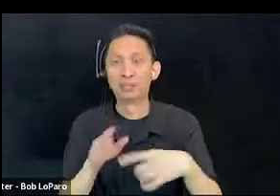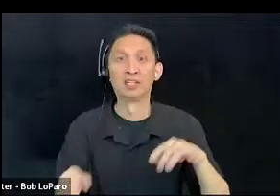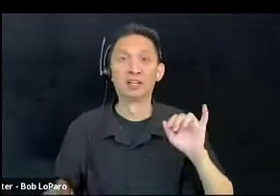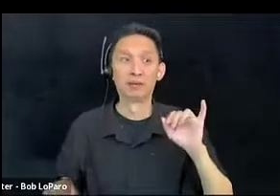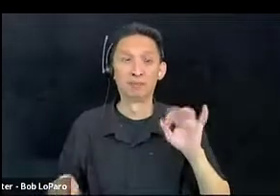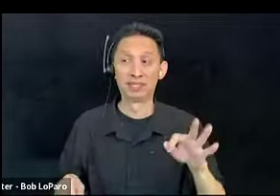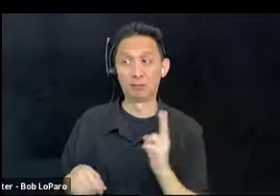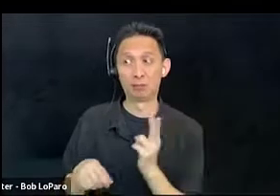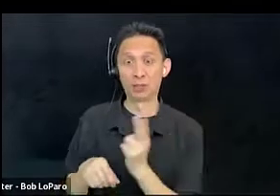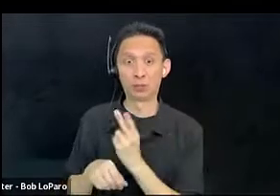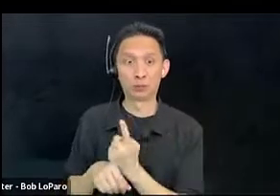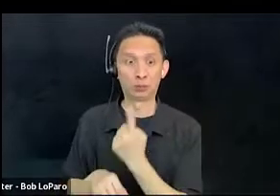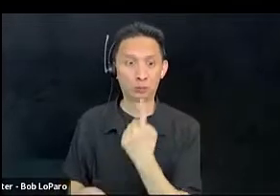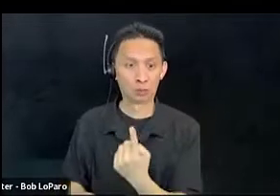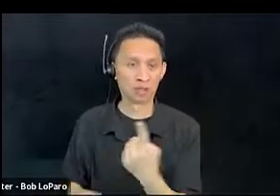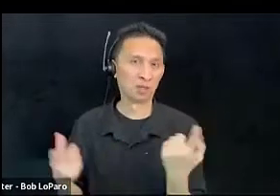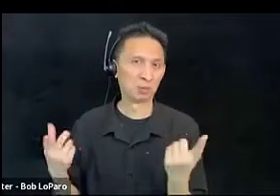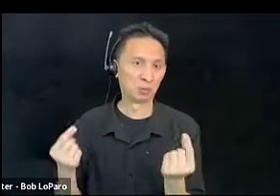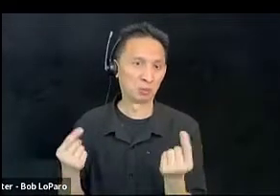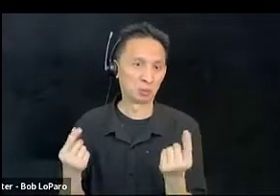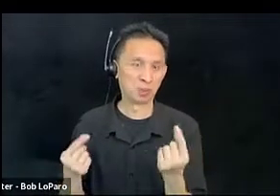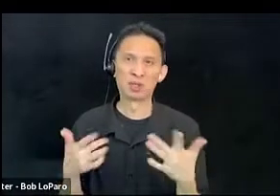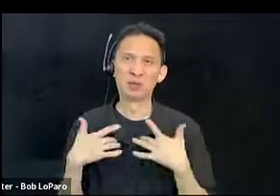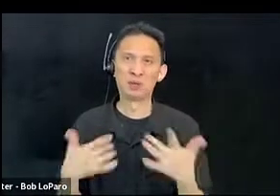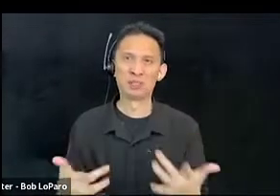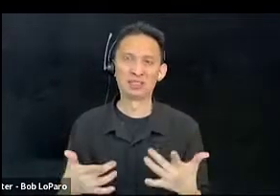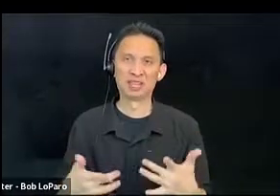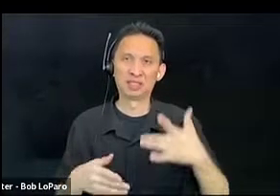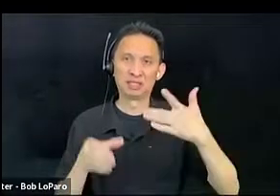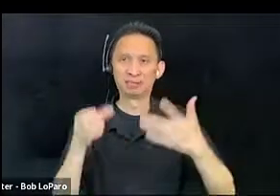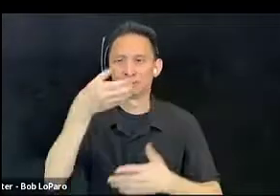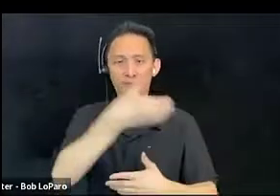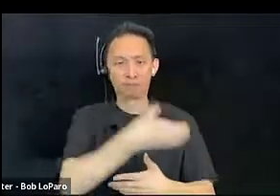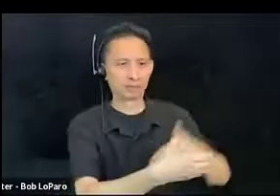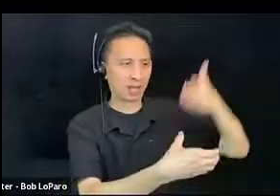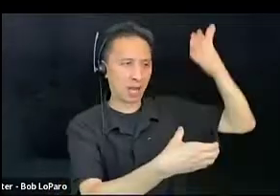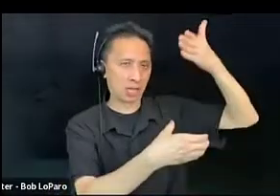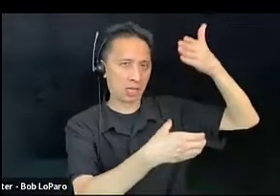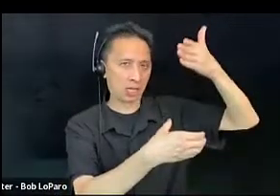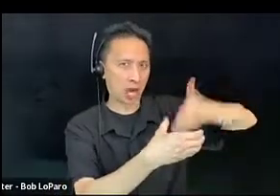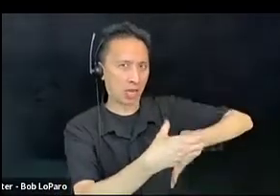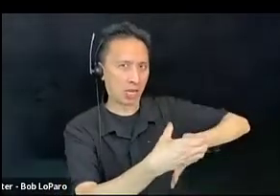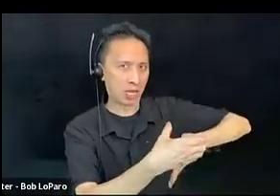which is why we usually put them on a cardboard backing. The cardboard backing or the plastic backing